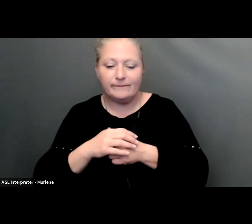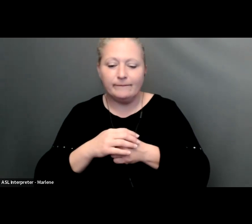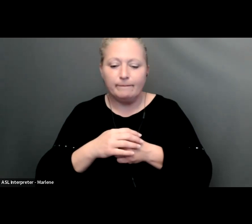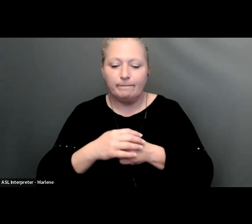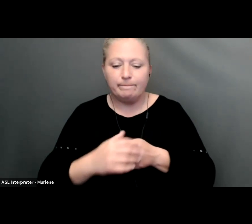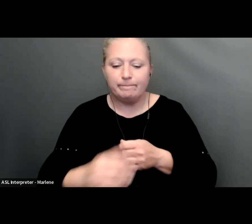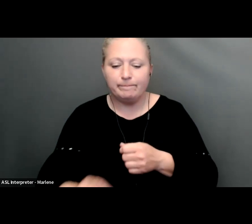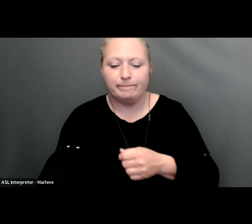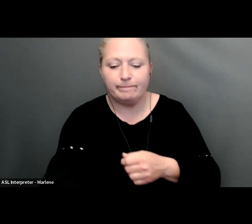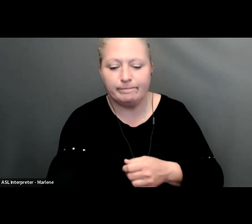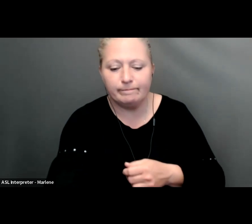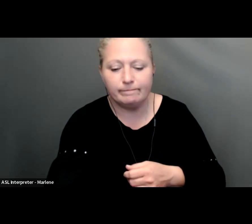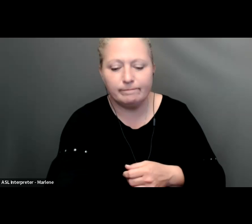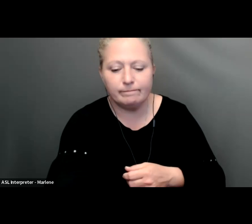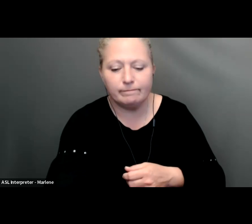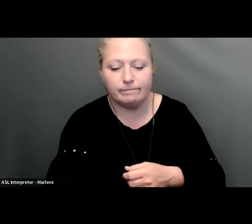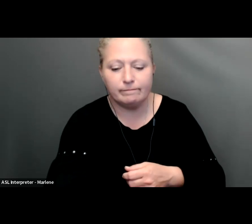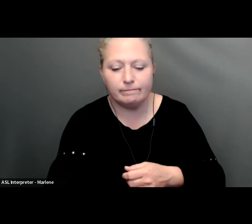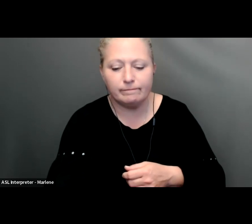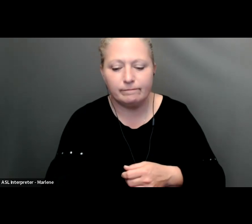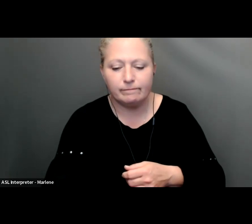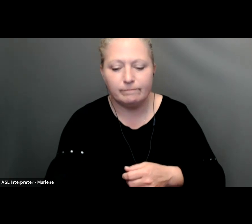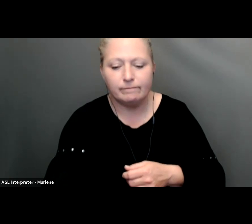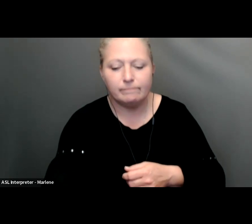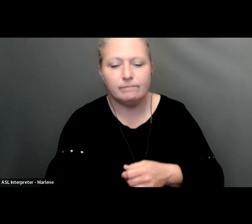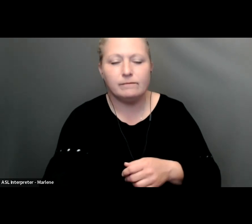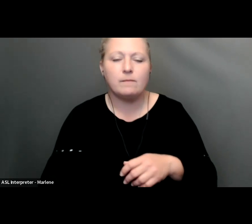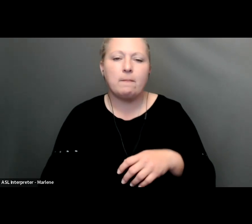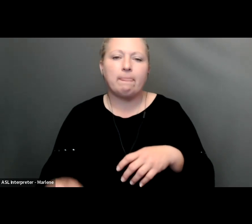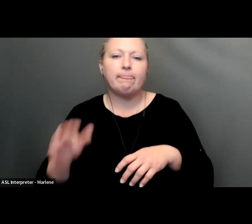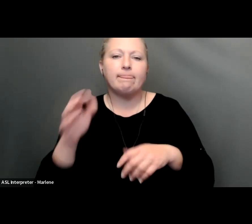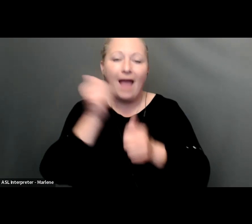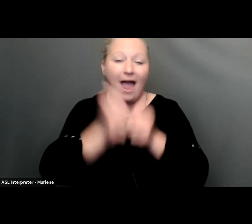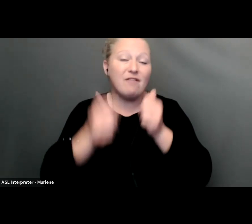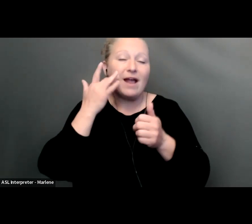So our goal, our vision is the future where every Californian has access to affordable,